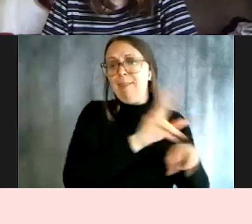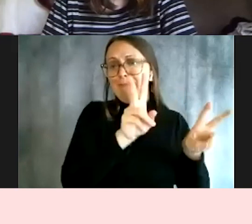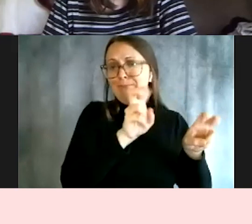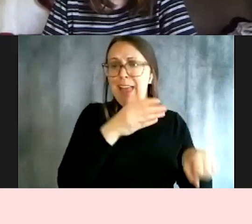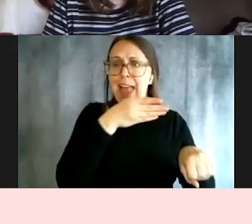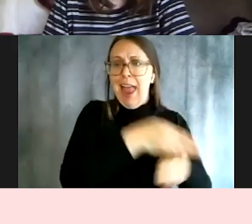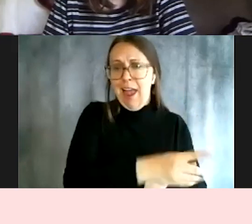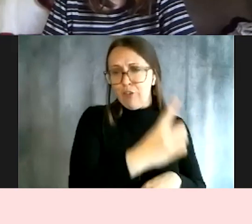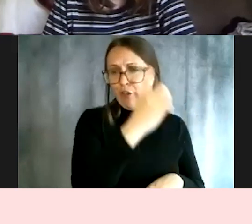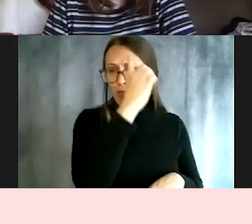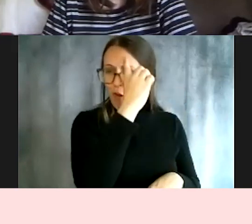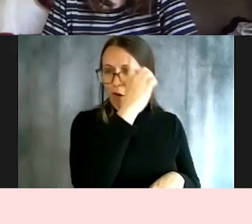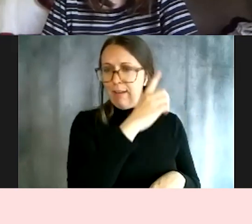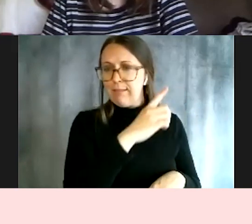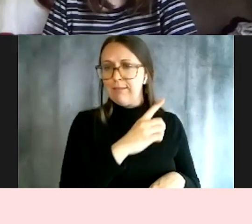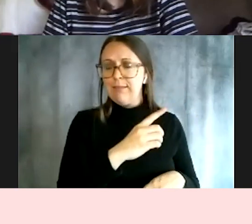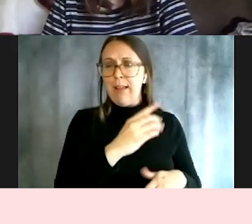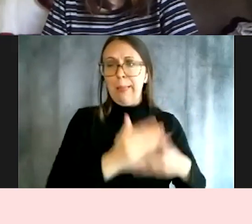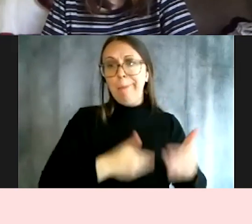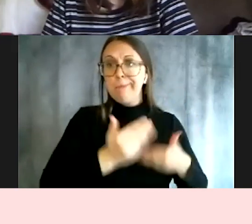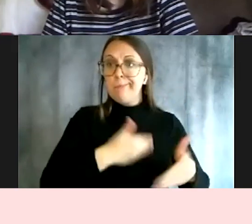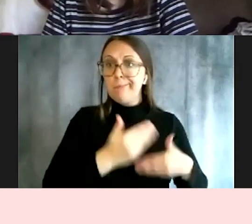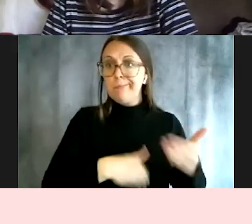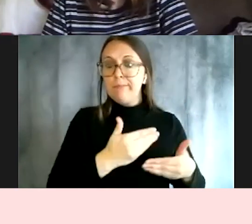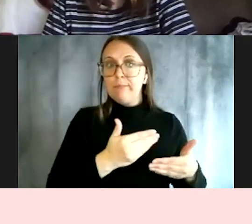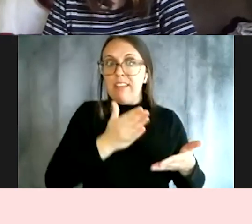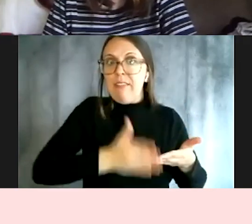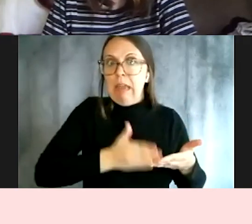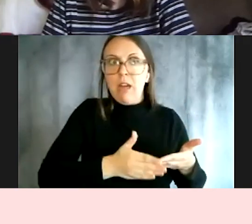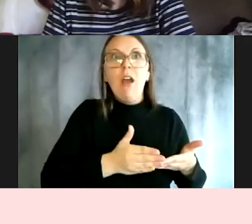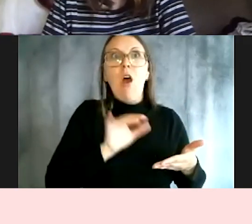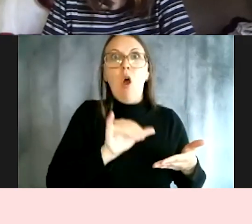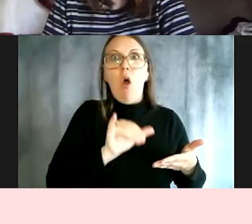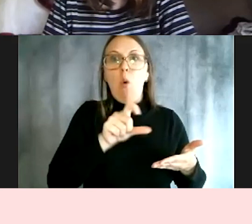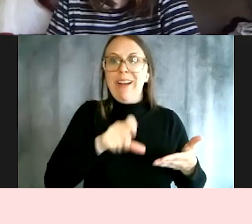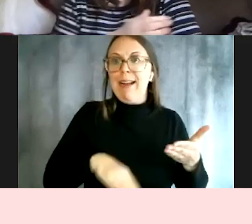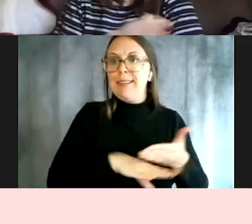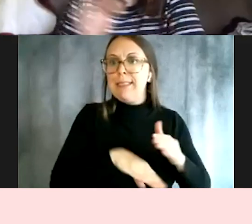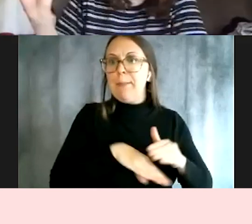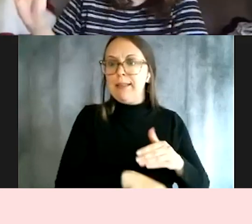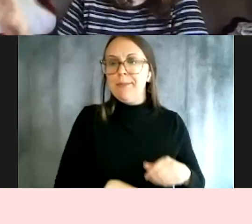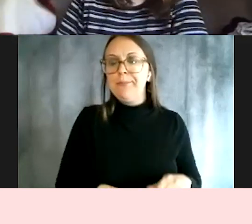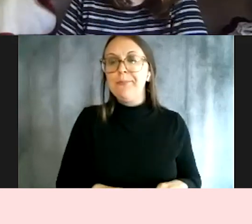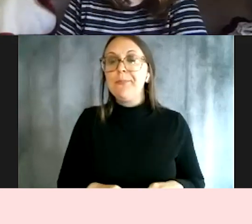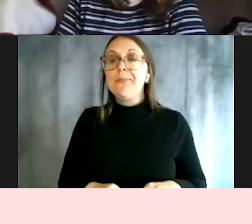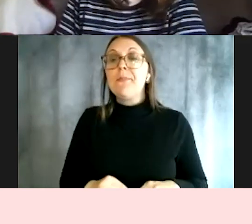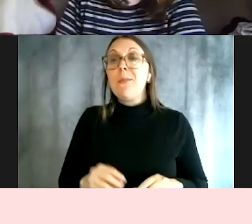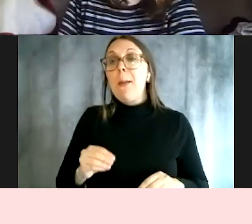of the process and because of that a lot of companies would rather pass over it because